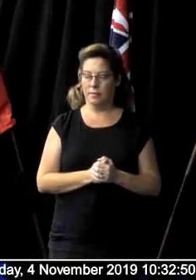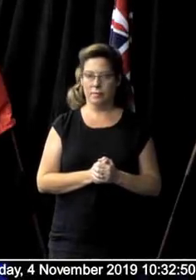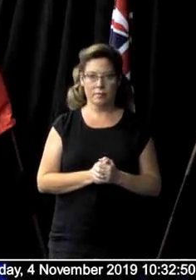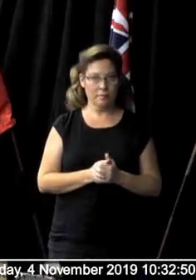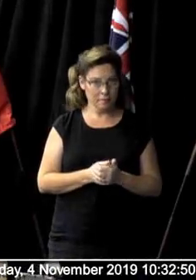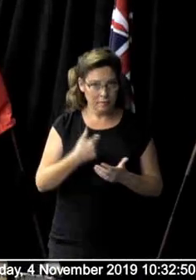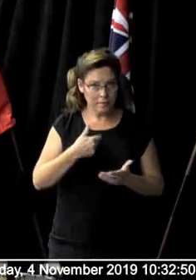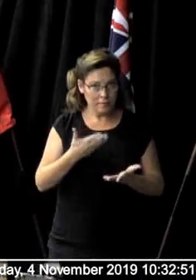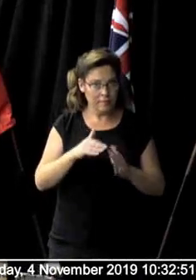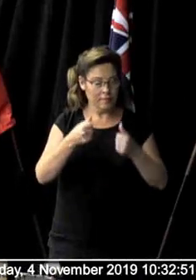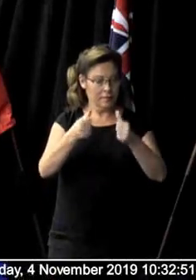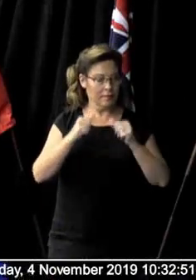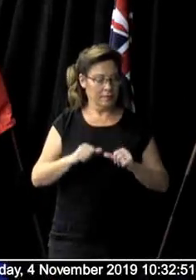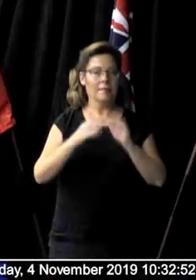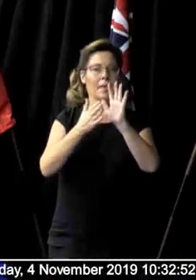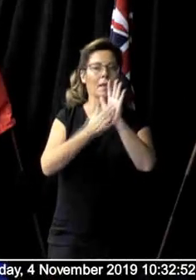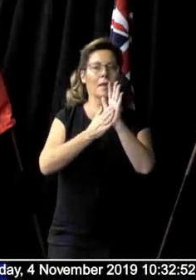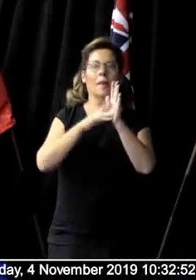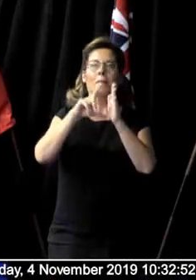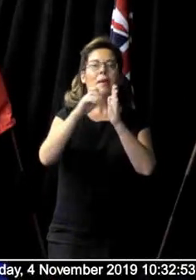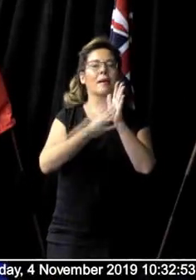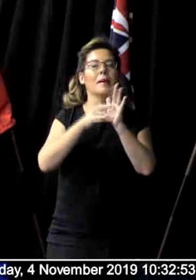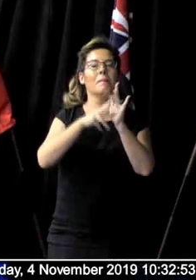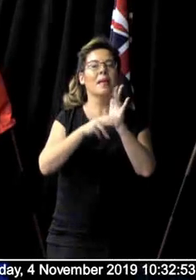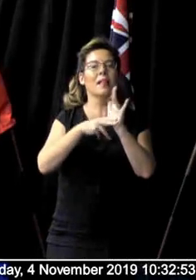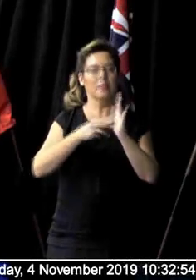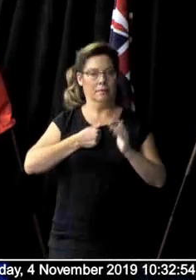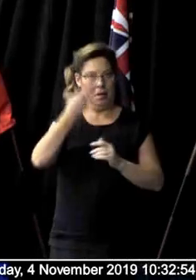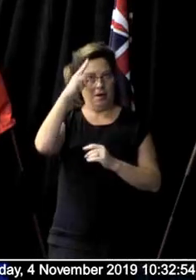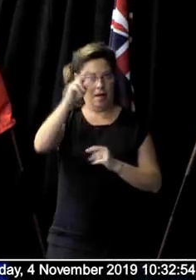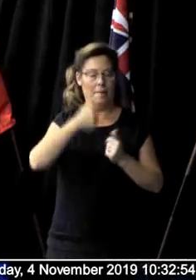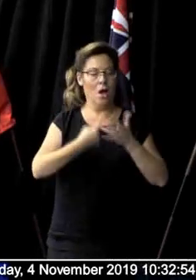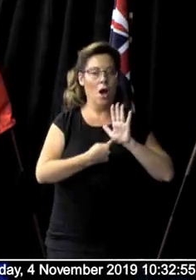My name is McMillan, initials K.A., Queen’s Counsel. Appear on behalf of the State of Queensland.